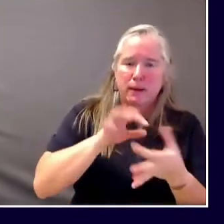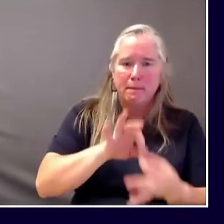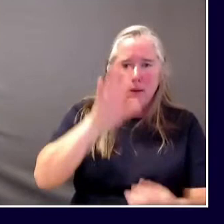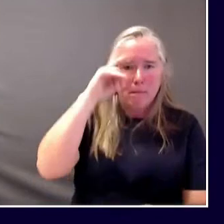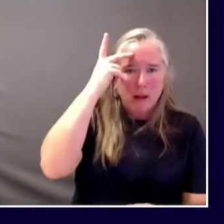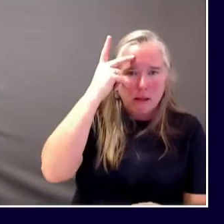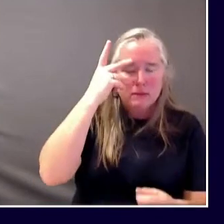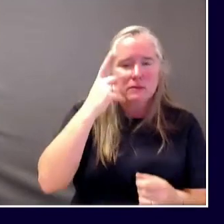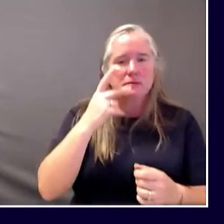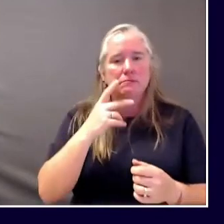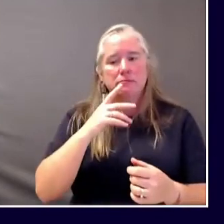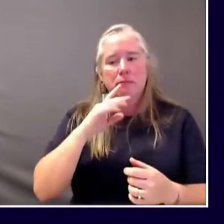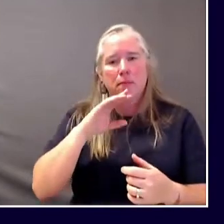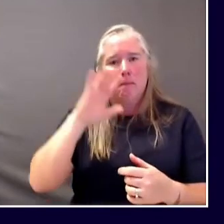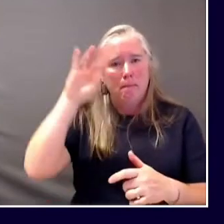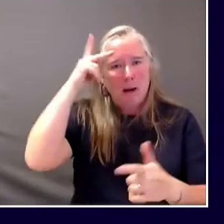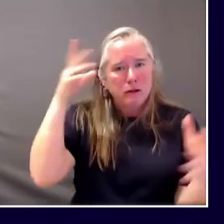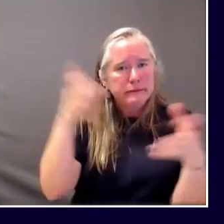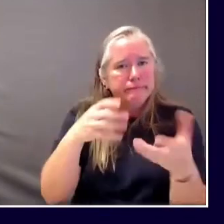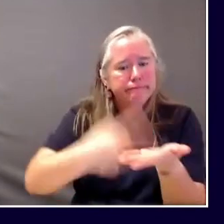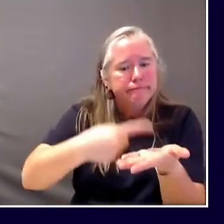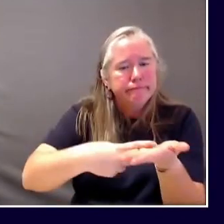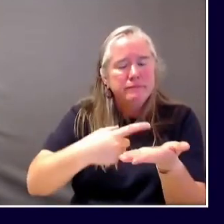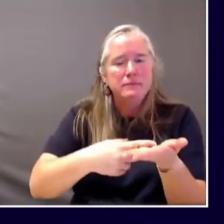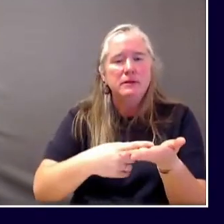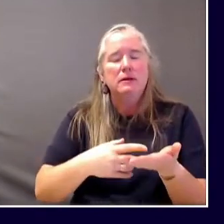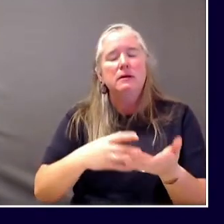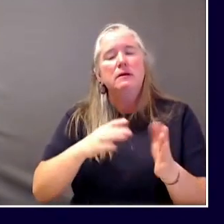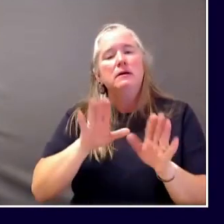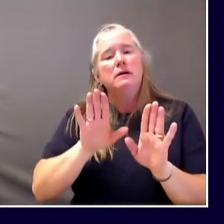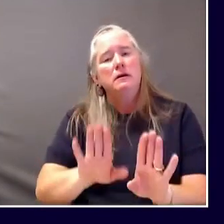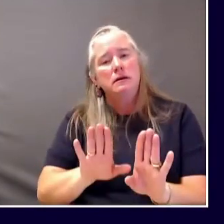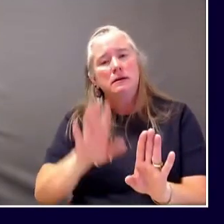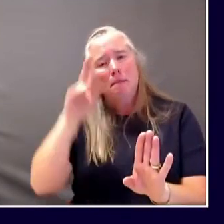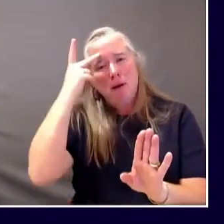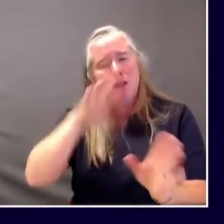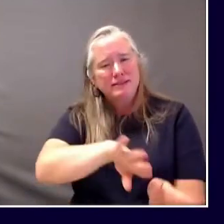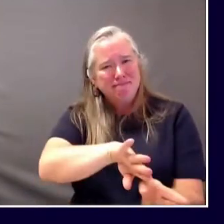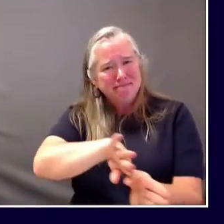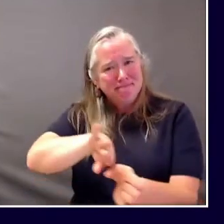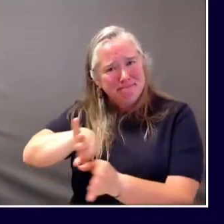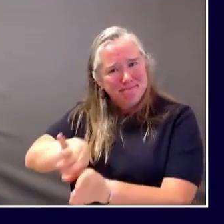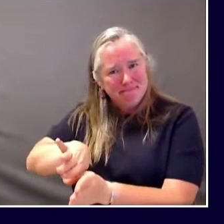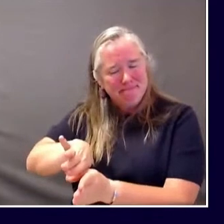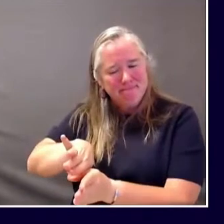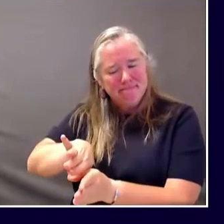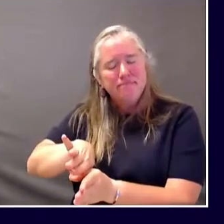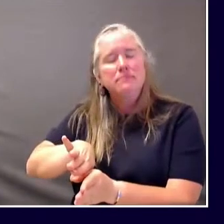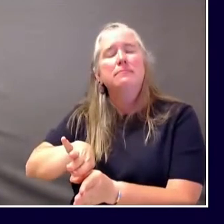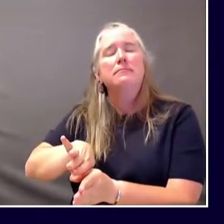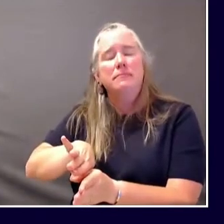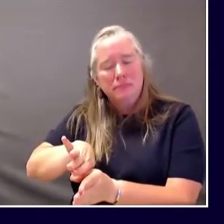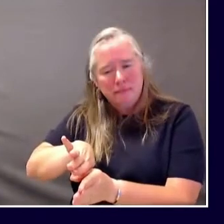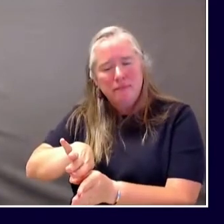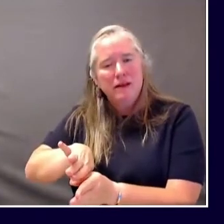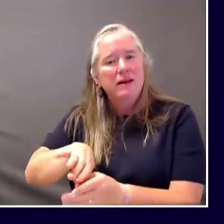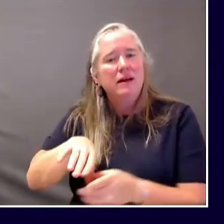rallies I would ask people to put their politics aside